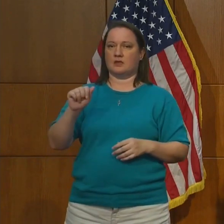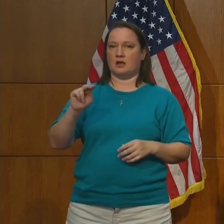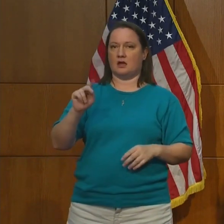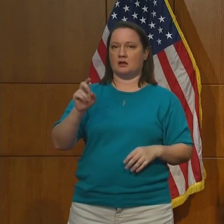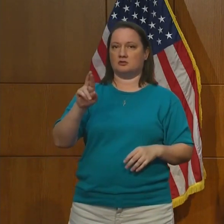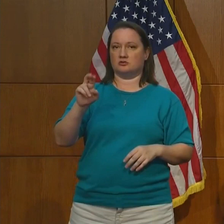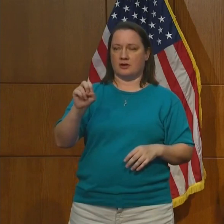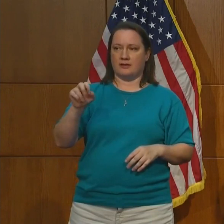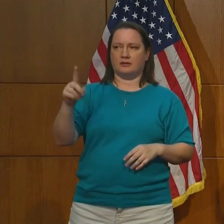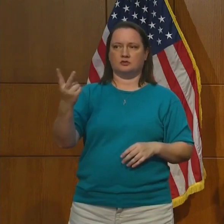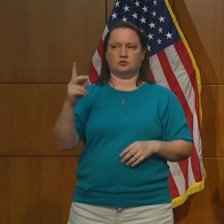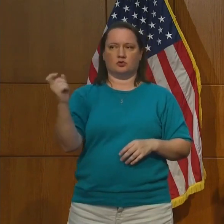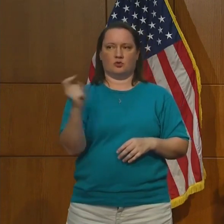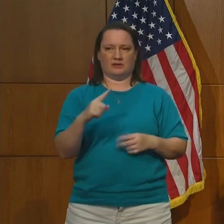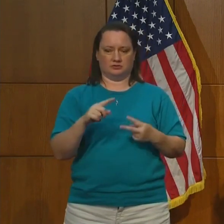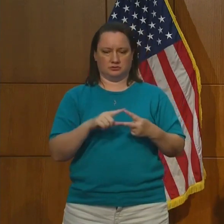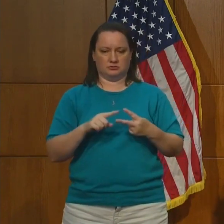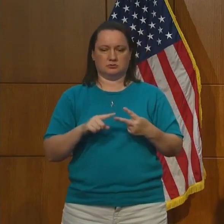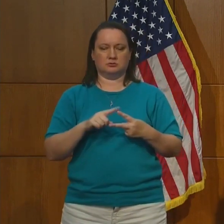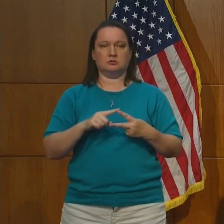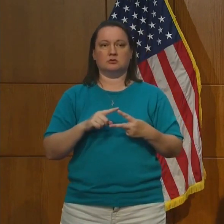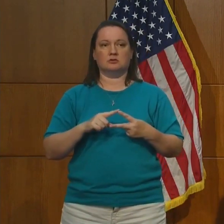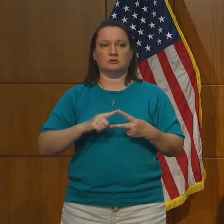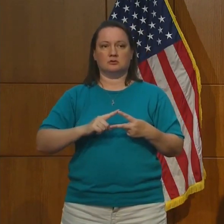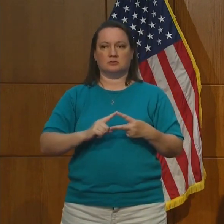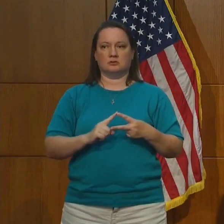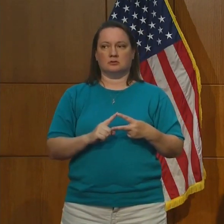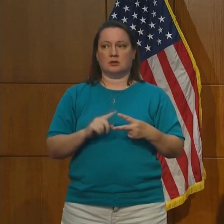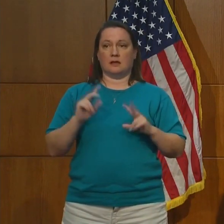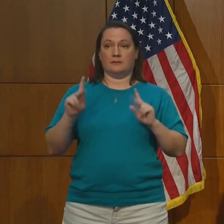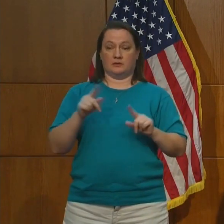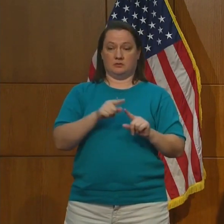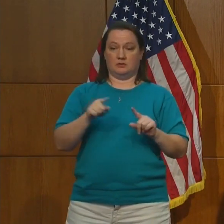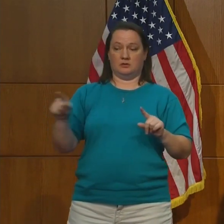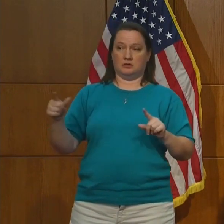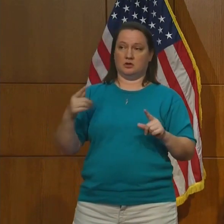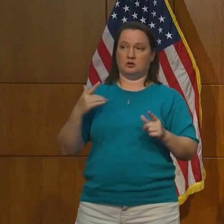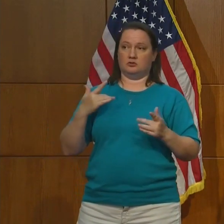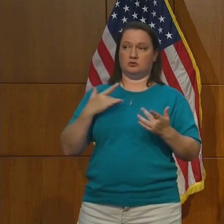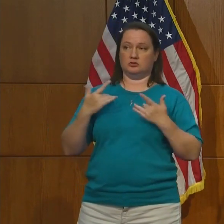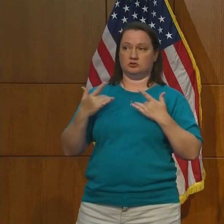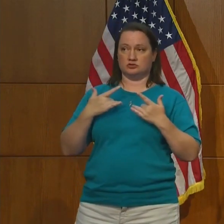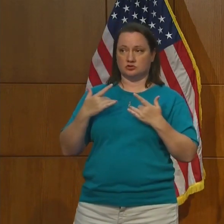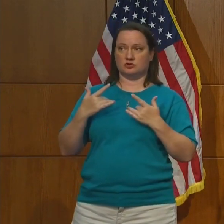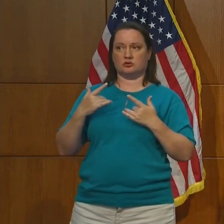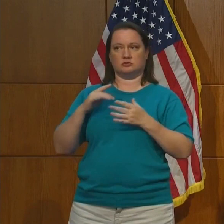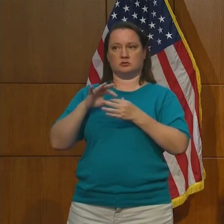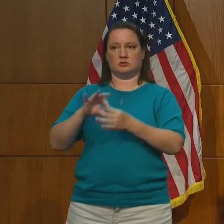THE VISUALS ARE IT CAN'T OUT OF HAND VERY QUICKLY. MARTIN ABOUT